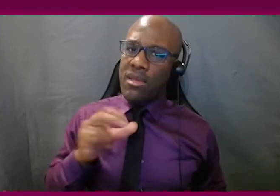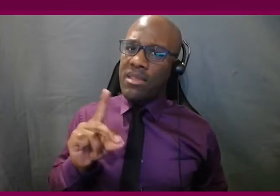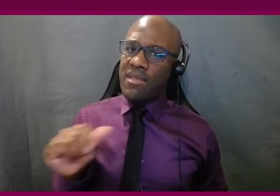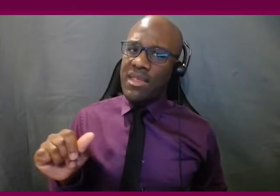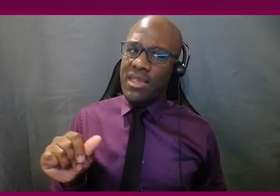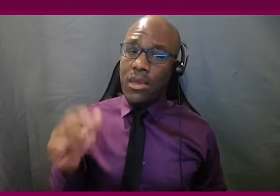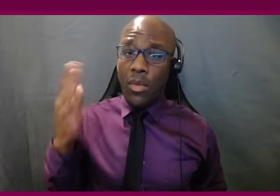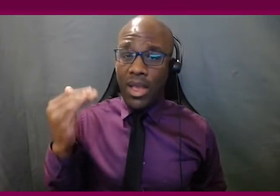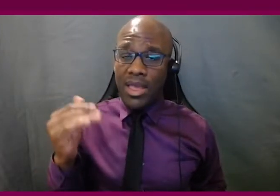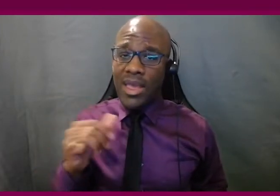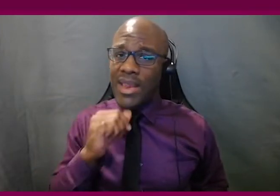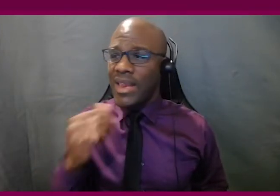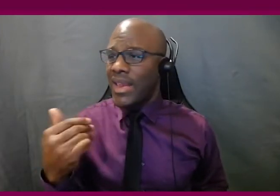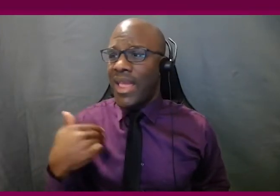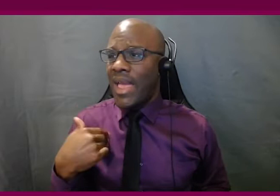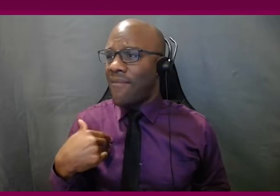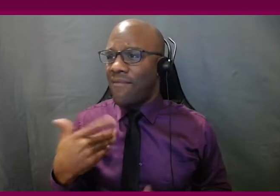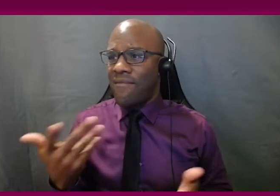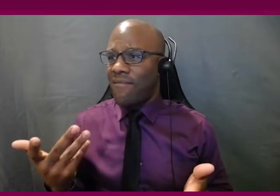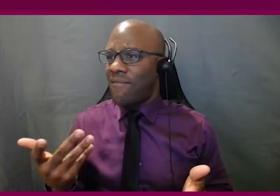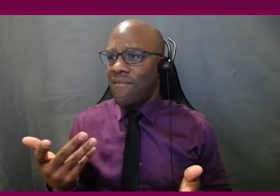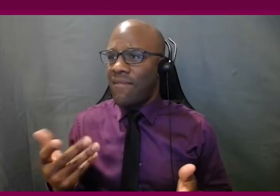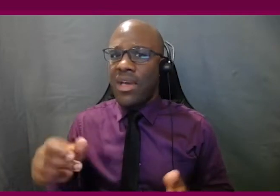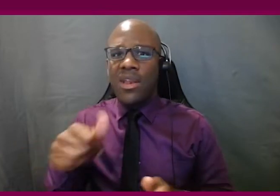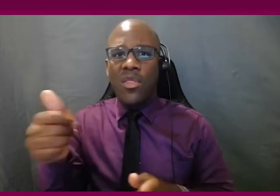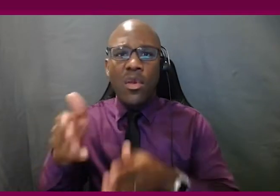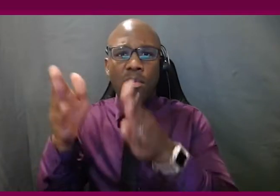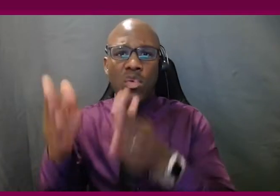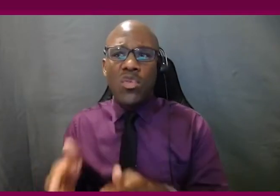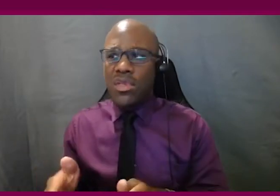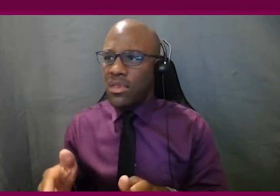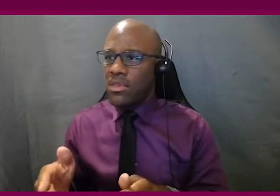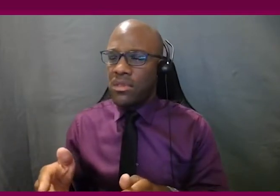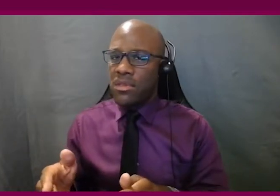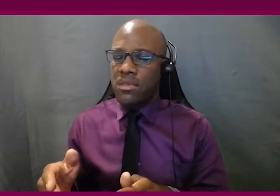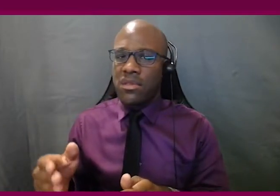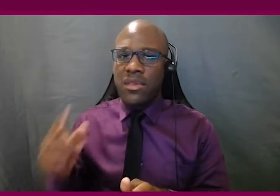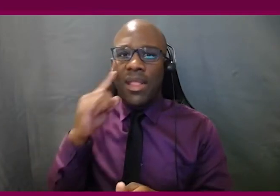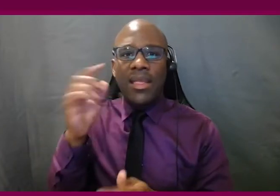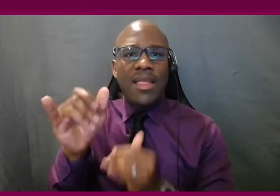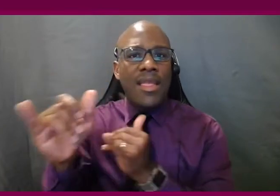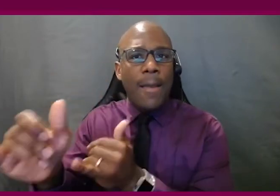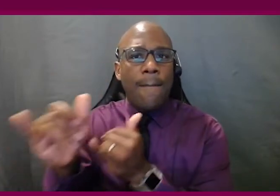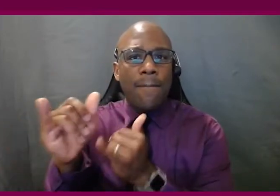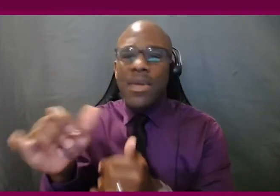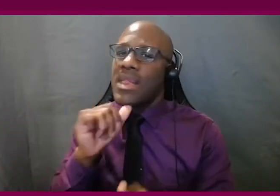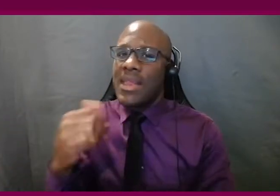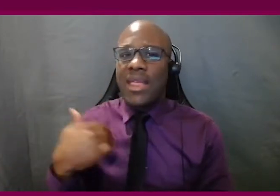that disability community and pride and culture was even a thing at all.